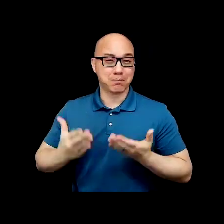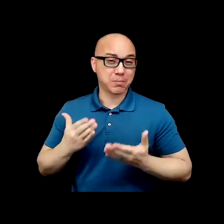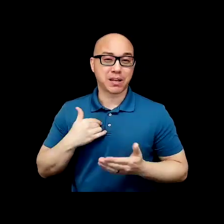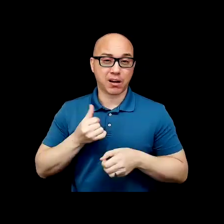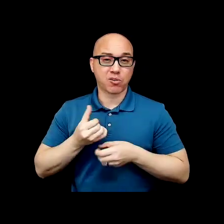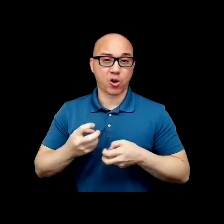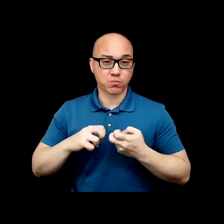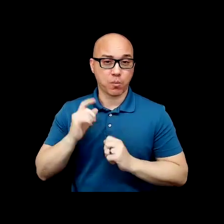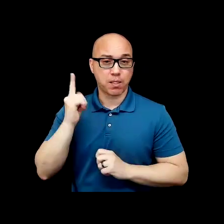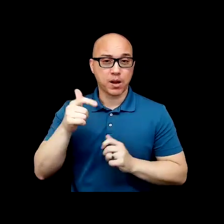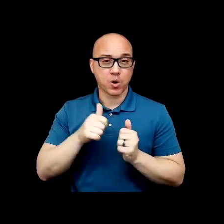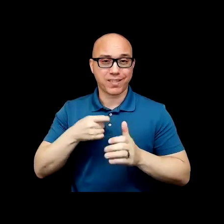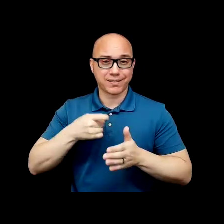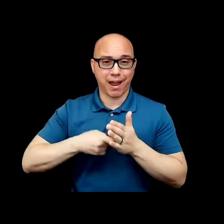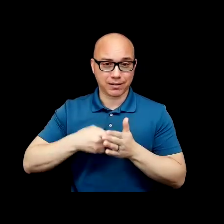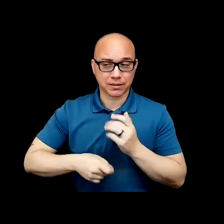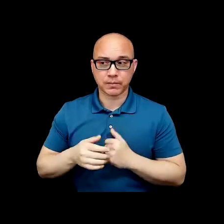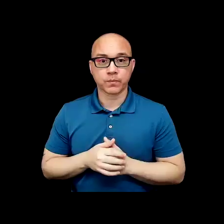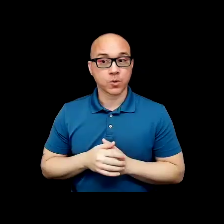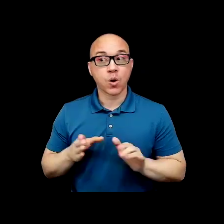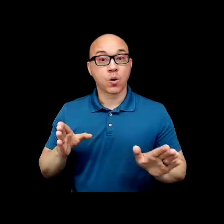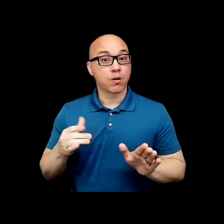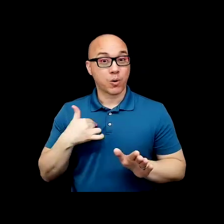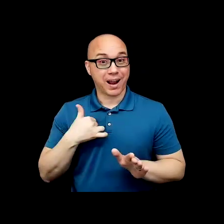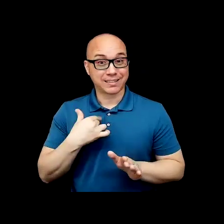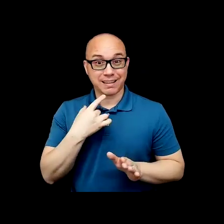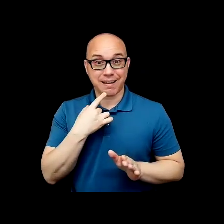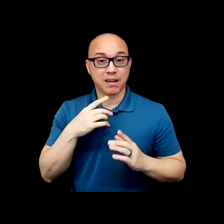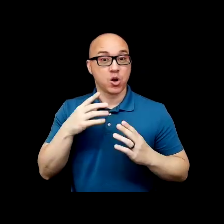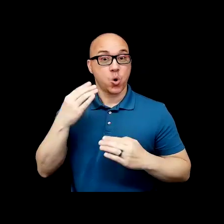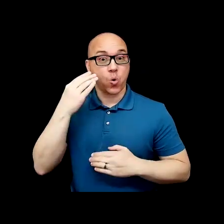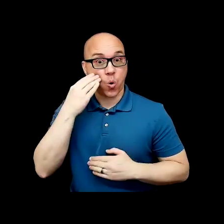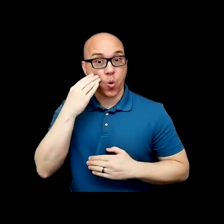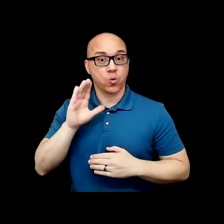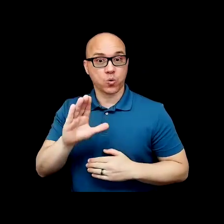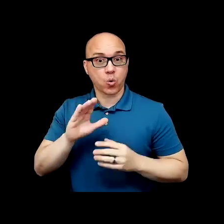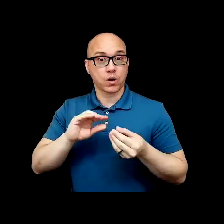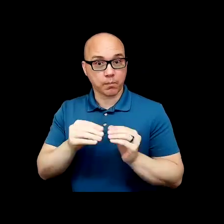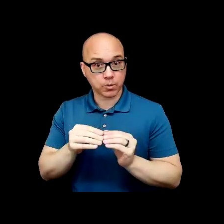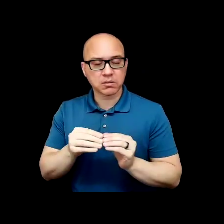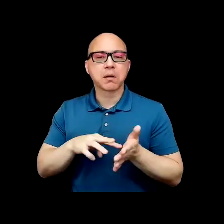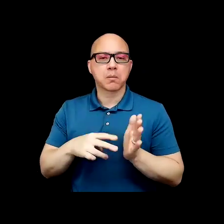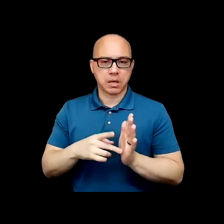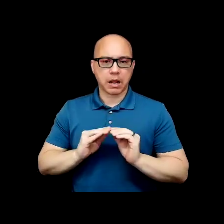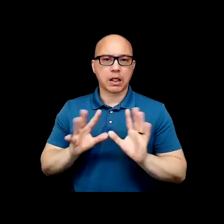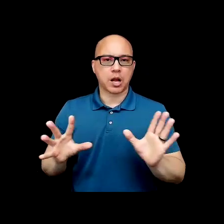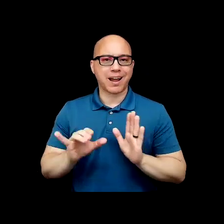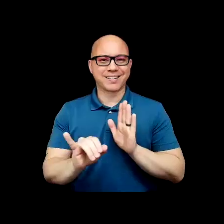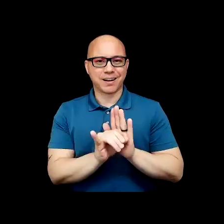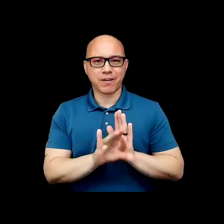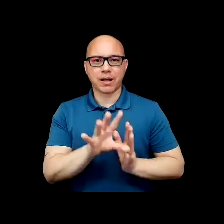I am talking about being able to clearly identify your total sales, what it cost you to produce or